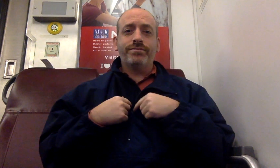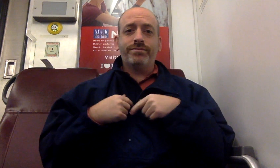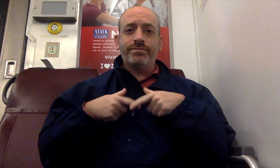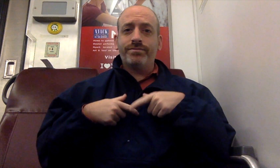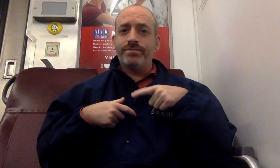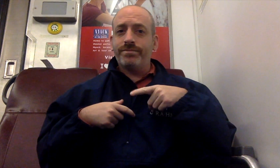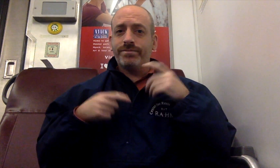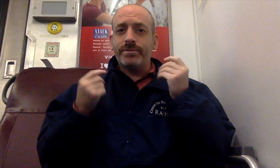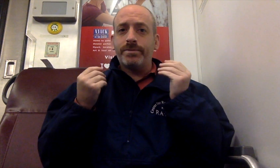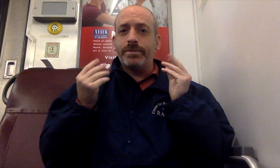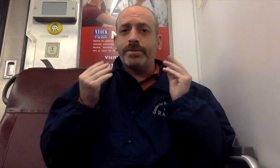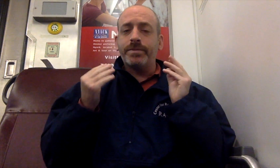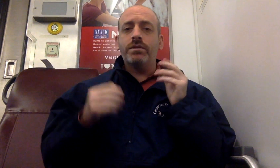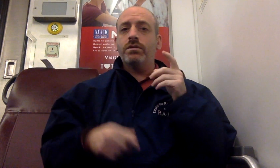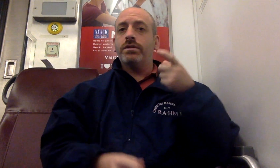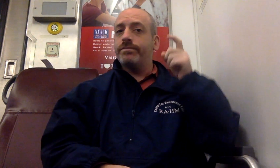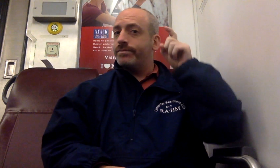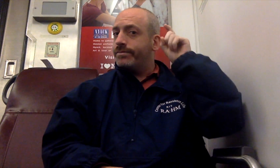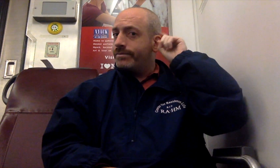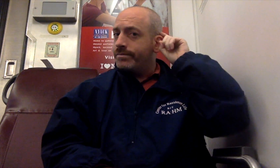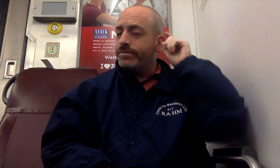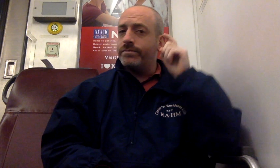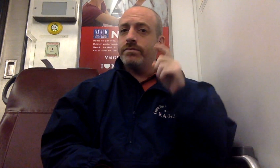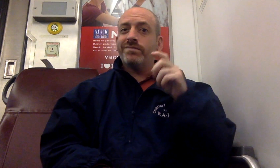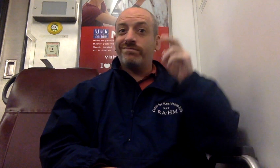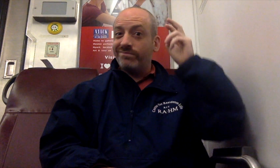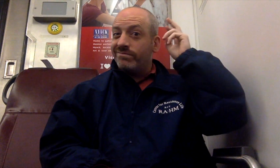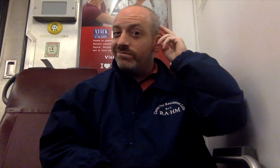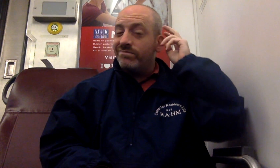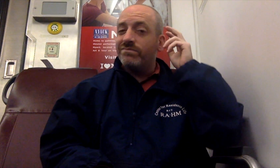CART, Hearing loops/sound field to support hearing aid and cochlear implants,